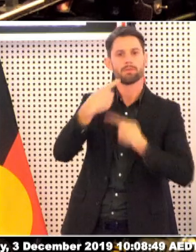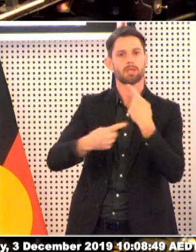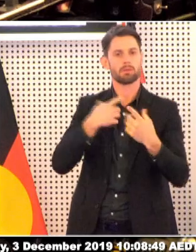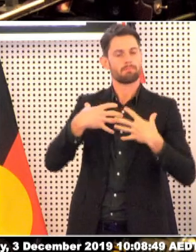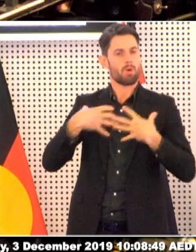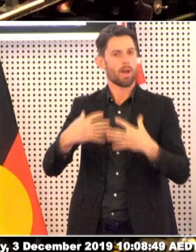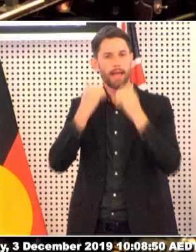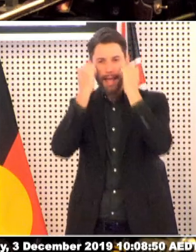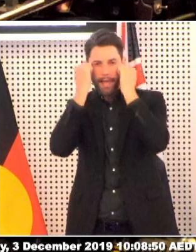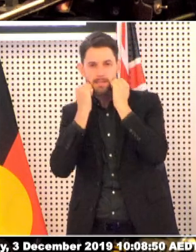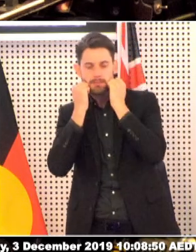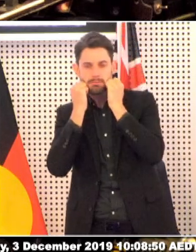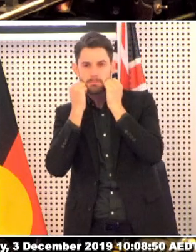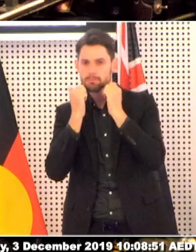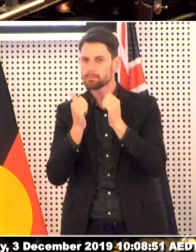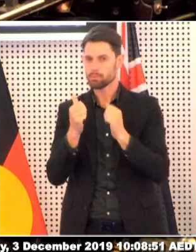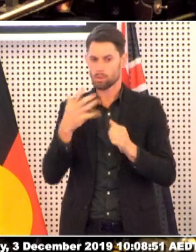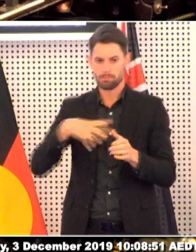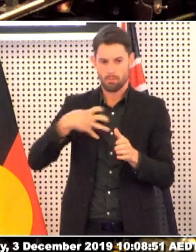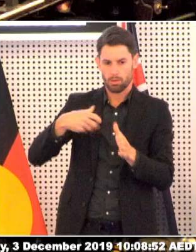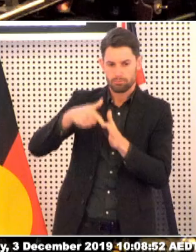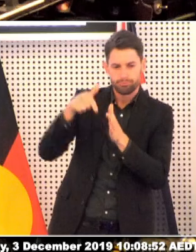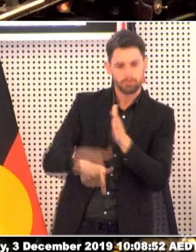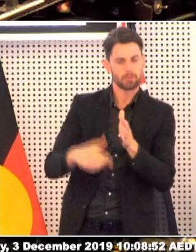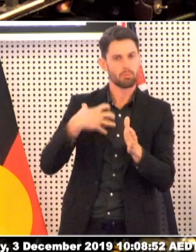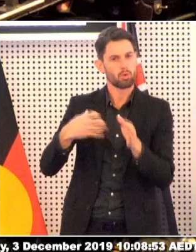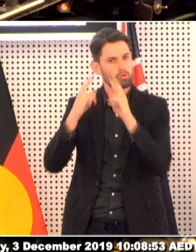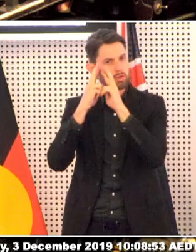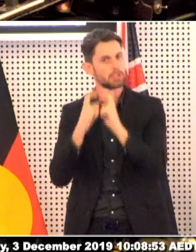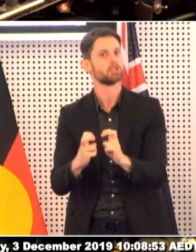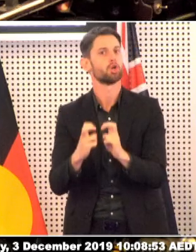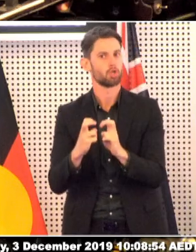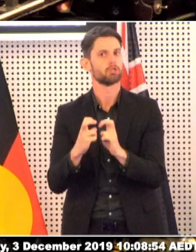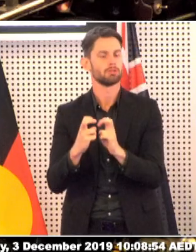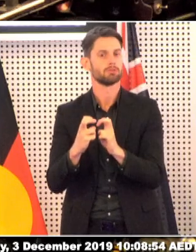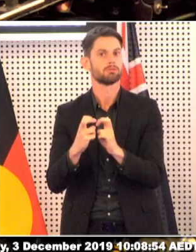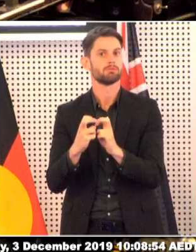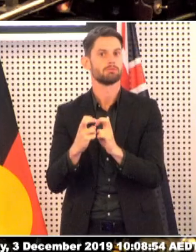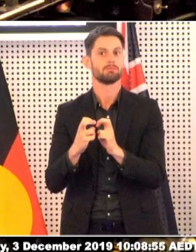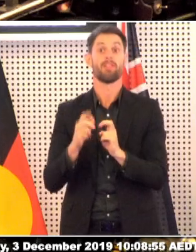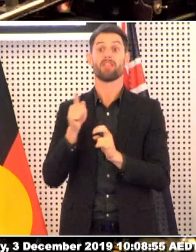yesterday, but also, more importantly, the evidence that we’re going to hear for the rest of the week.